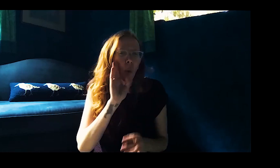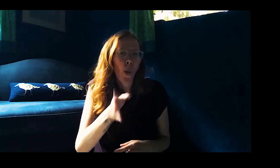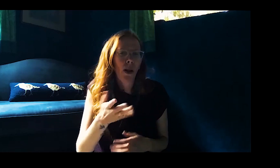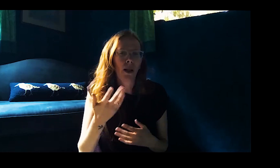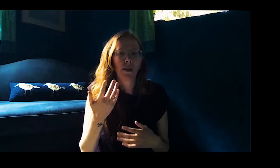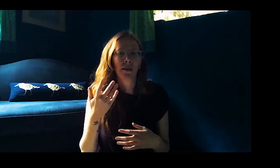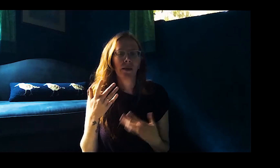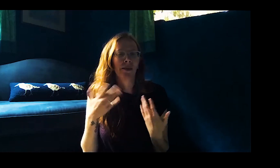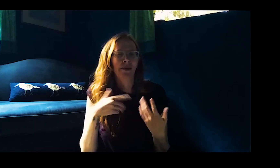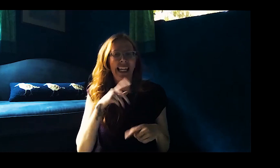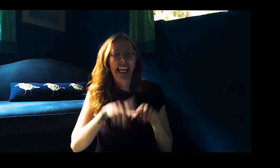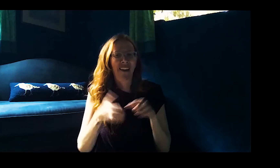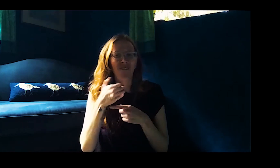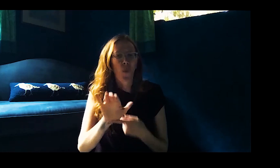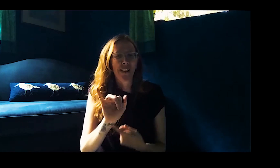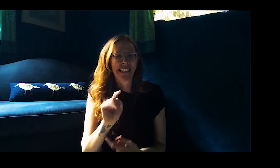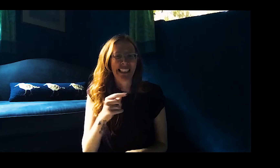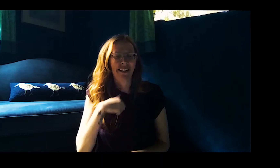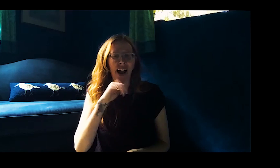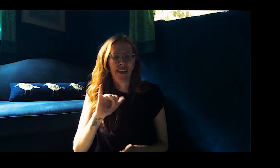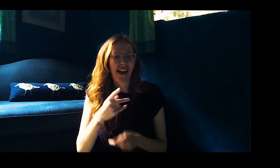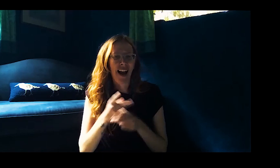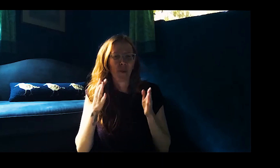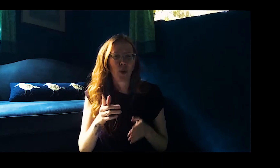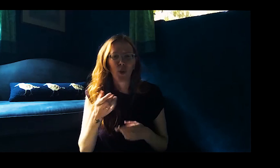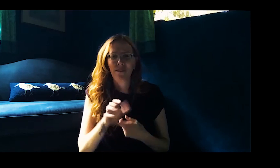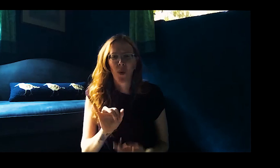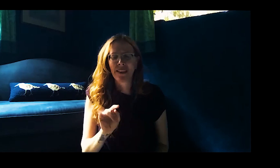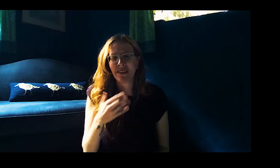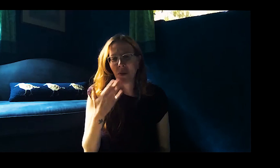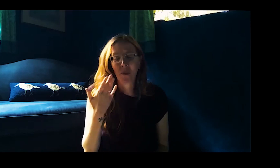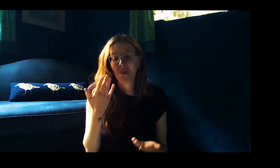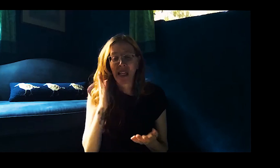and I'm sure something else will come up. I'm not the type of person to force anything. I know